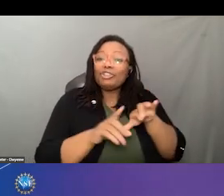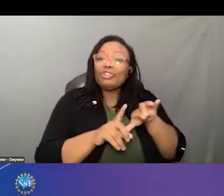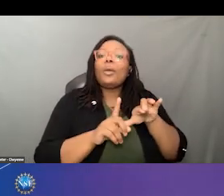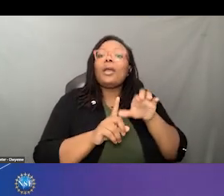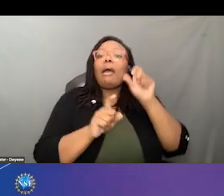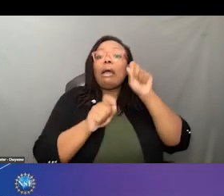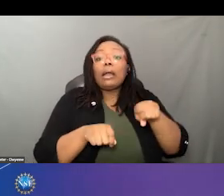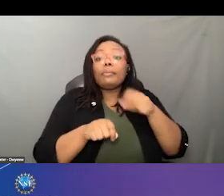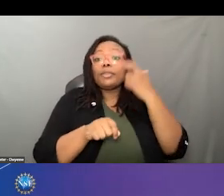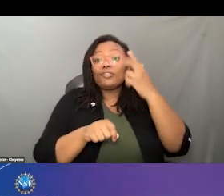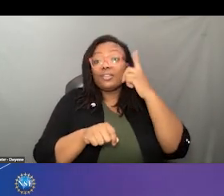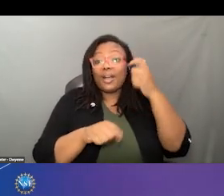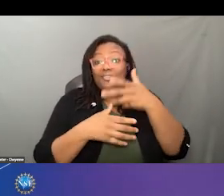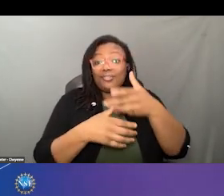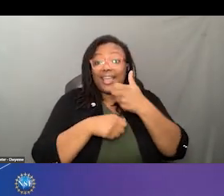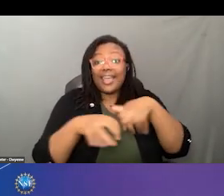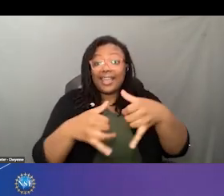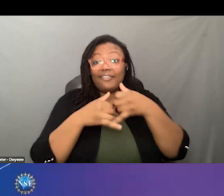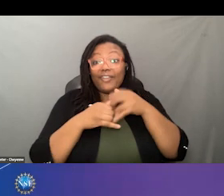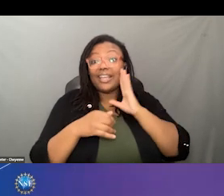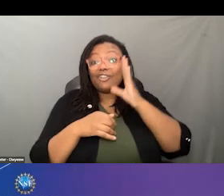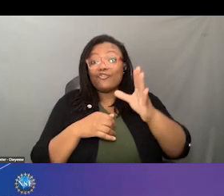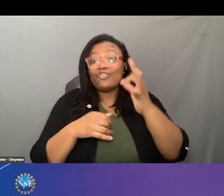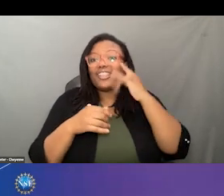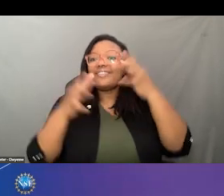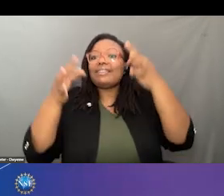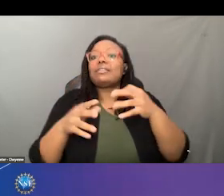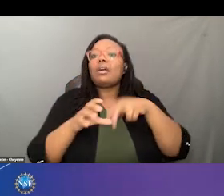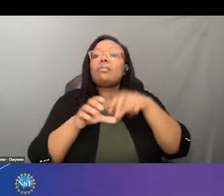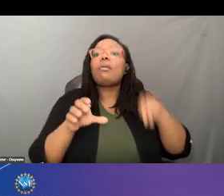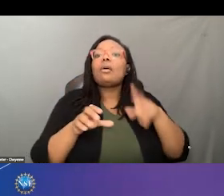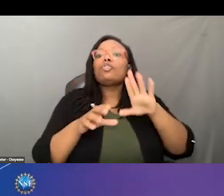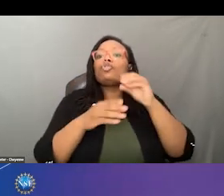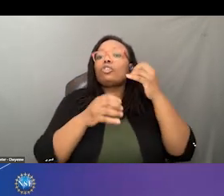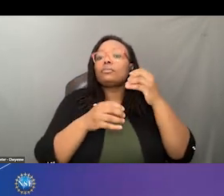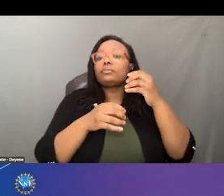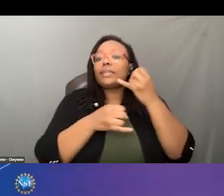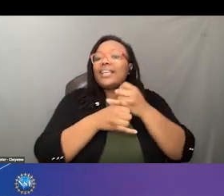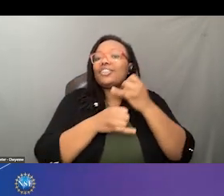that they're doing could be the reason why you don't receive funding in the future if they were to leave your institution.